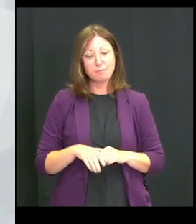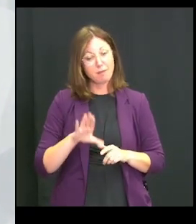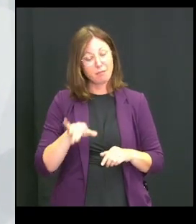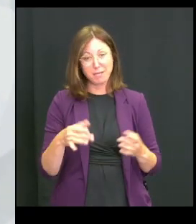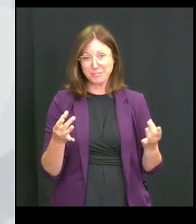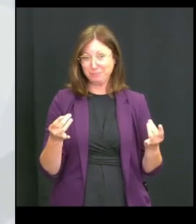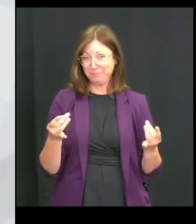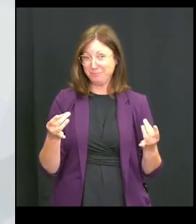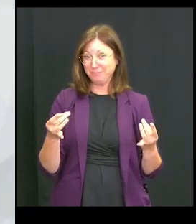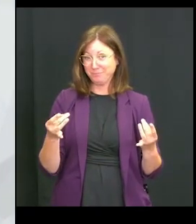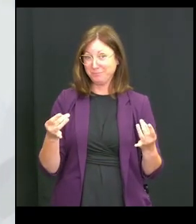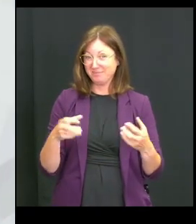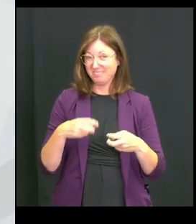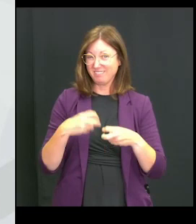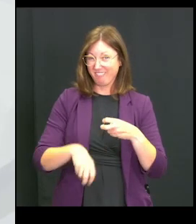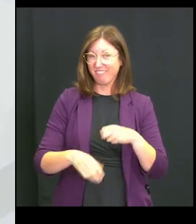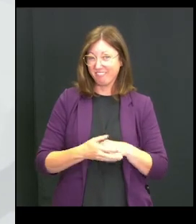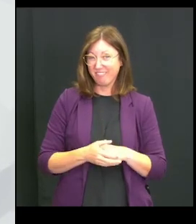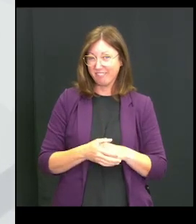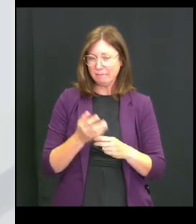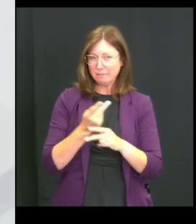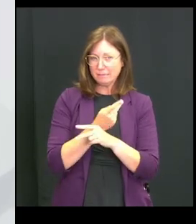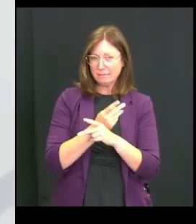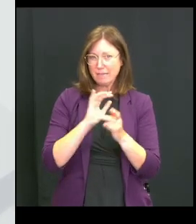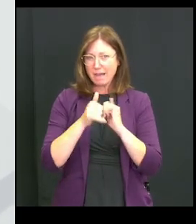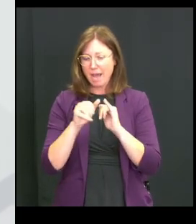tricky problem to think about how we change our media system.